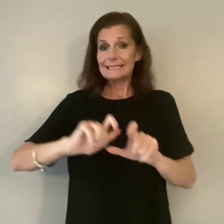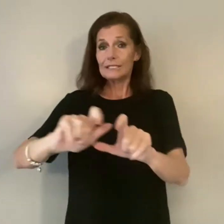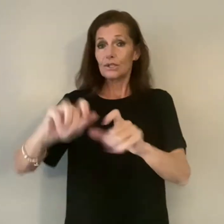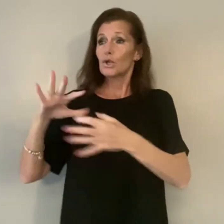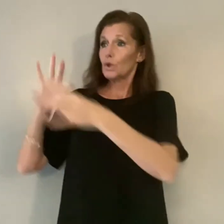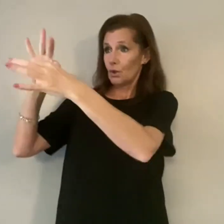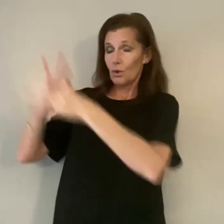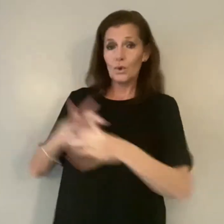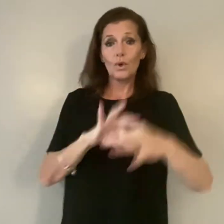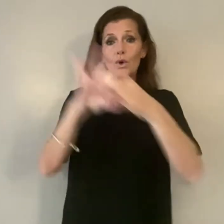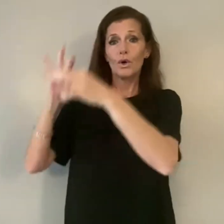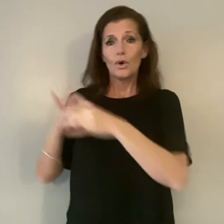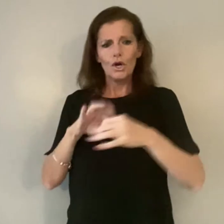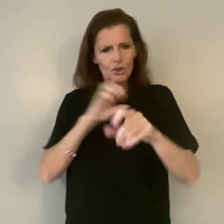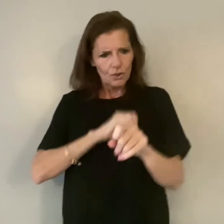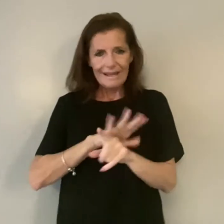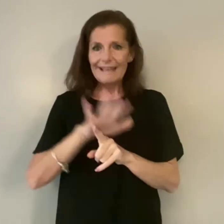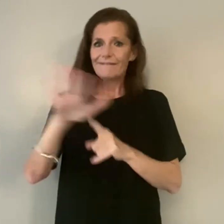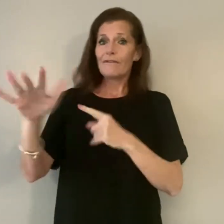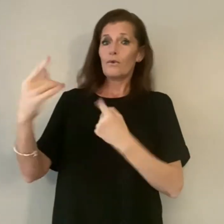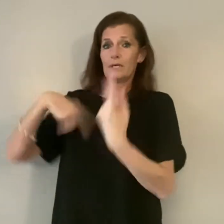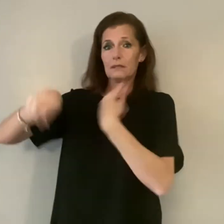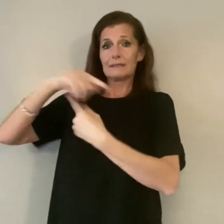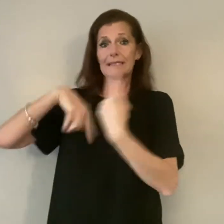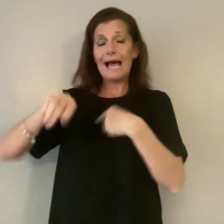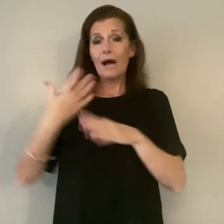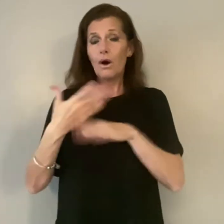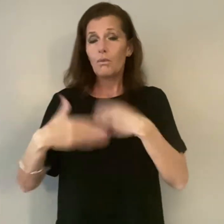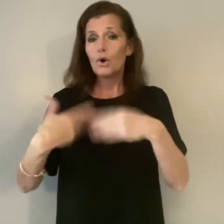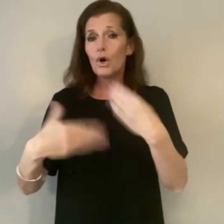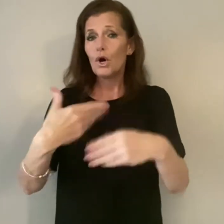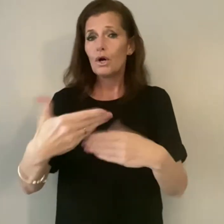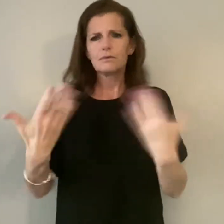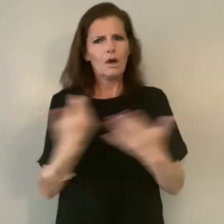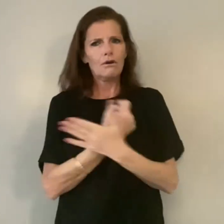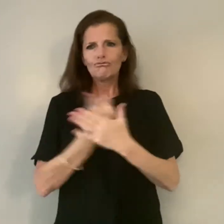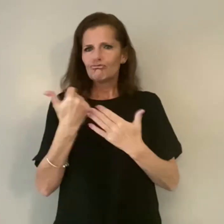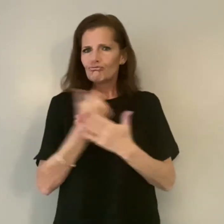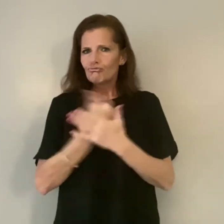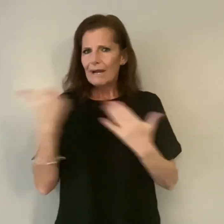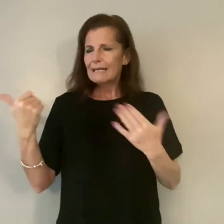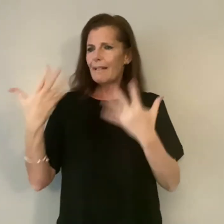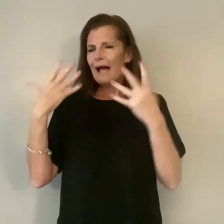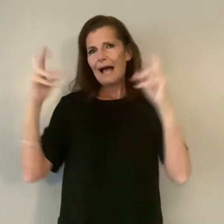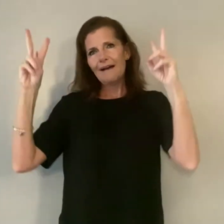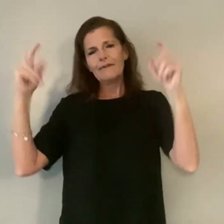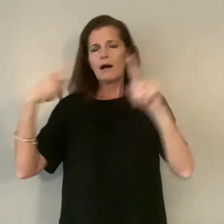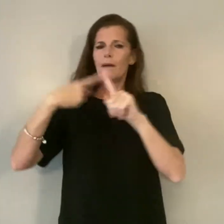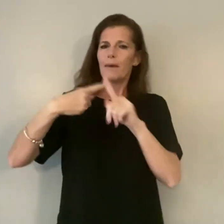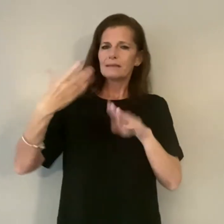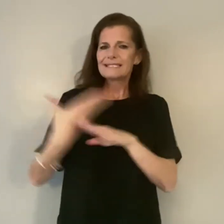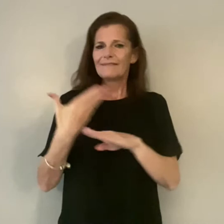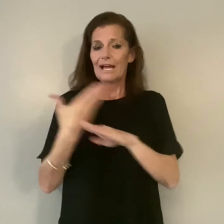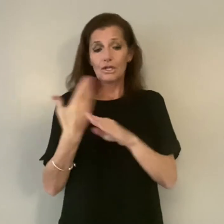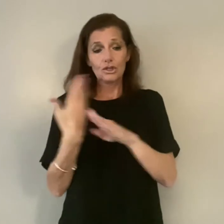and continues to be a collaborative opportunity to influence what it is that we do going forward. So we have regular positive action